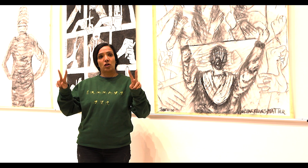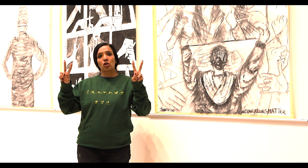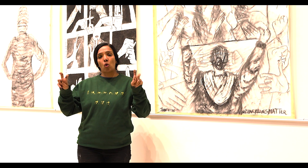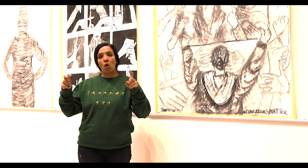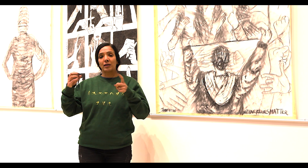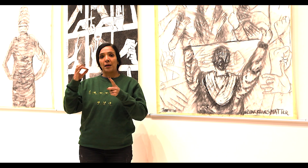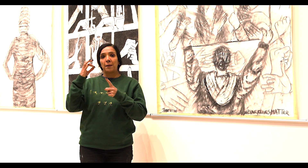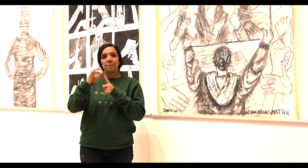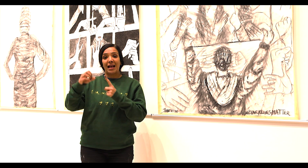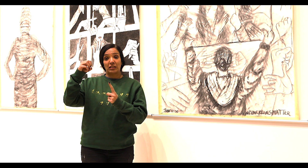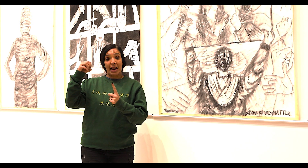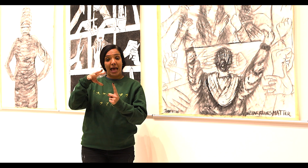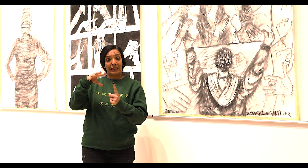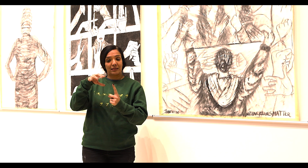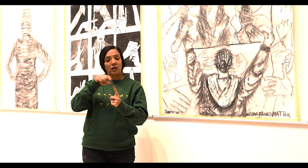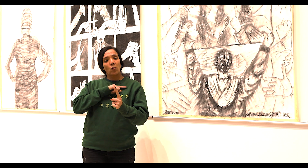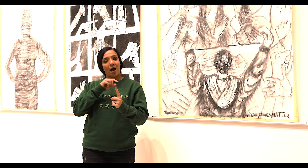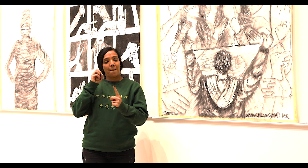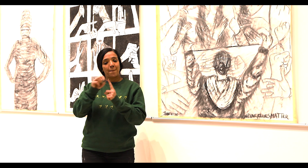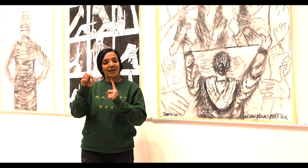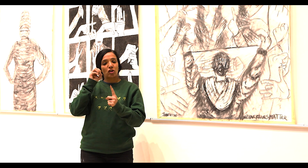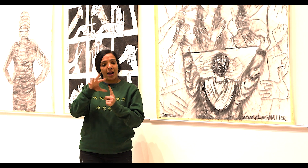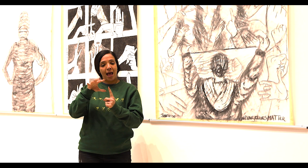So, the exhibition is entitled "Matchlight."